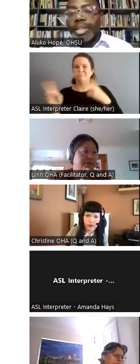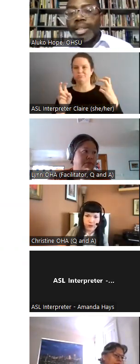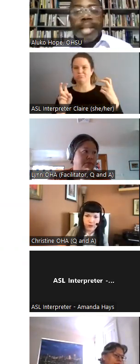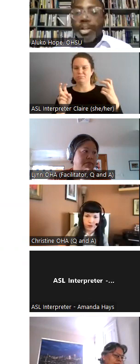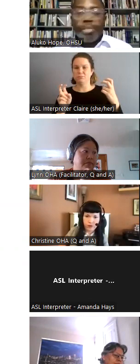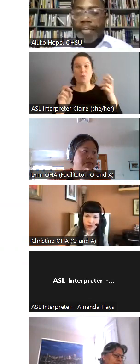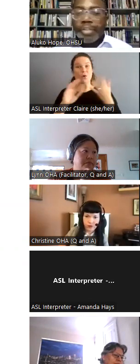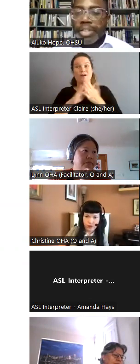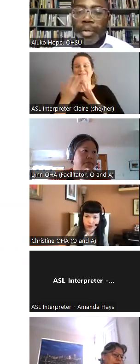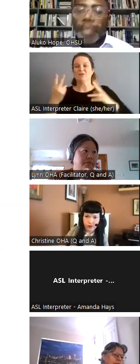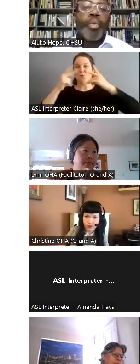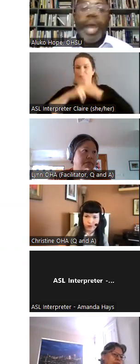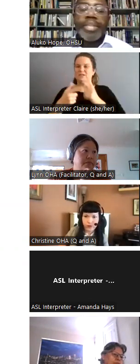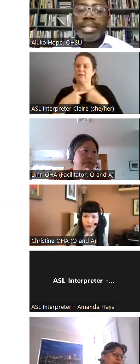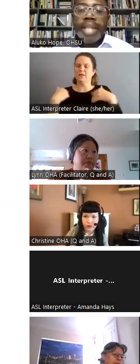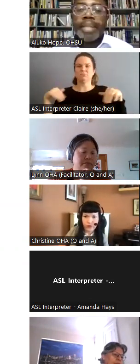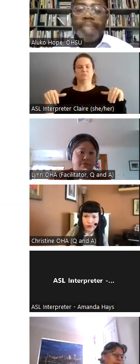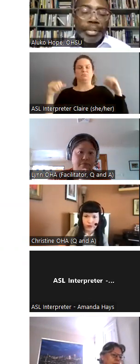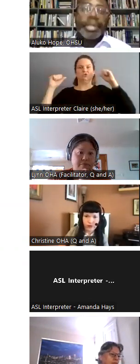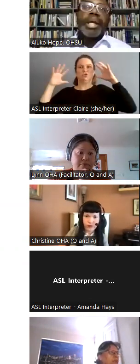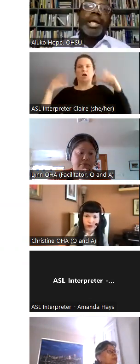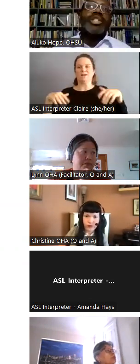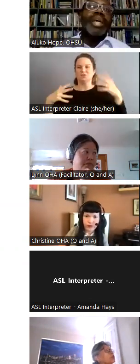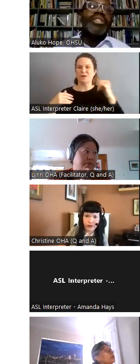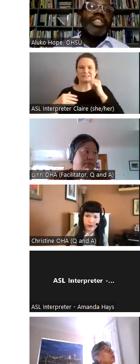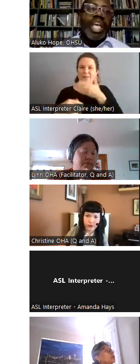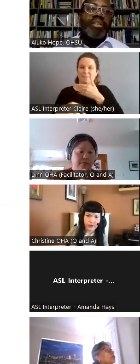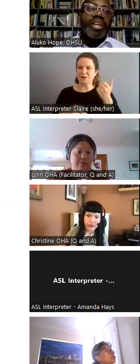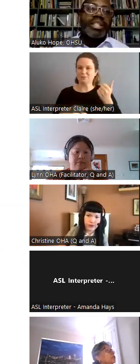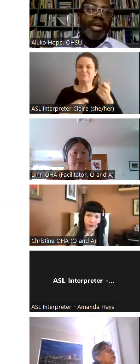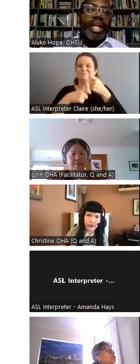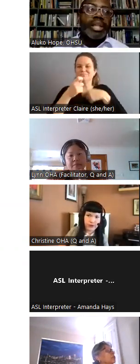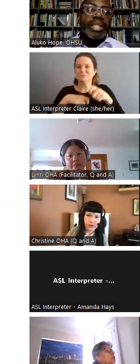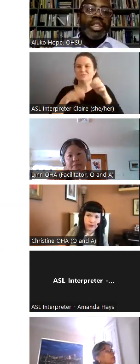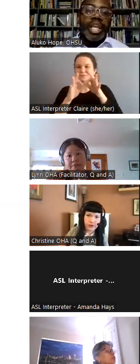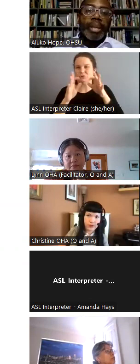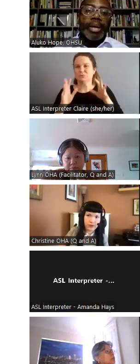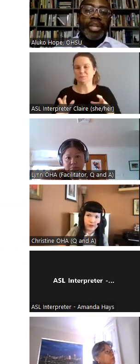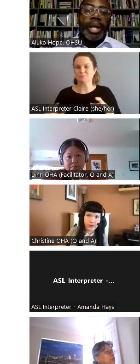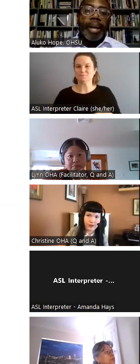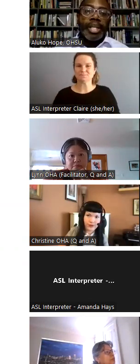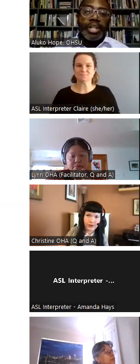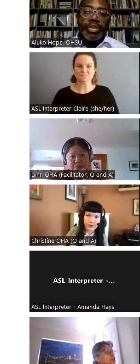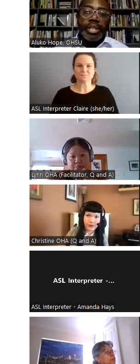worse, and then you're baffled as to quote- unquote why this is not better. And so, I think thinking of it as a chronic illness and